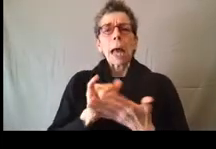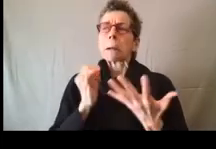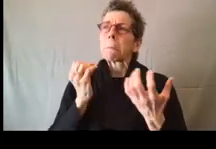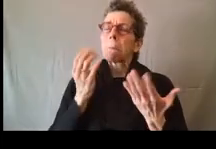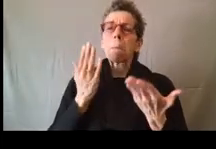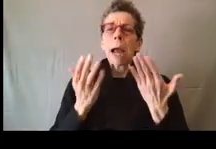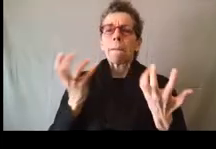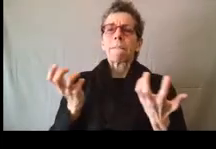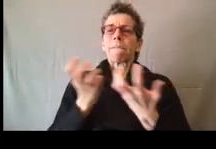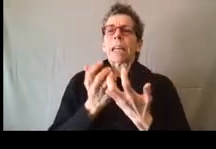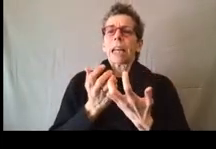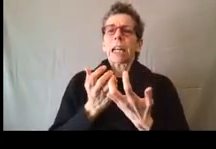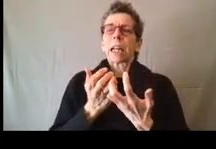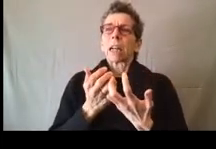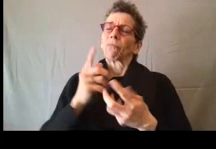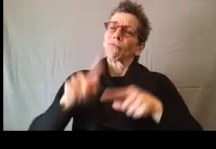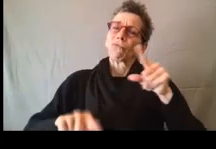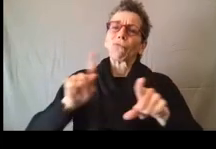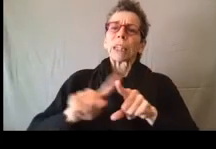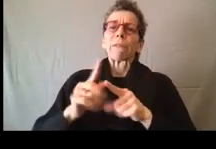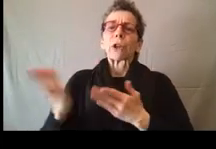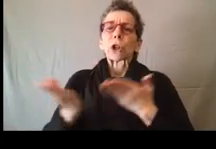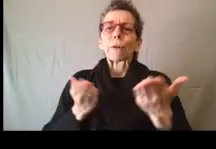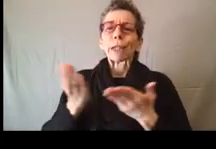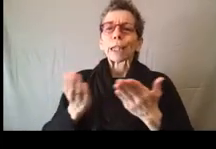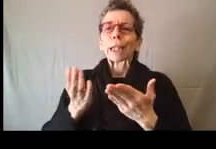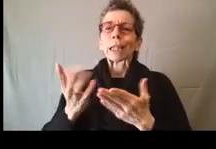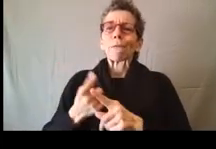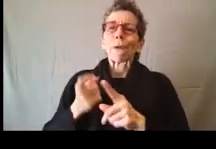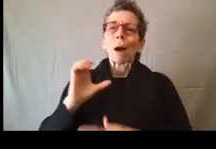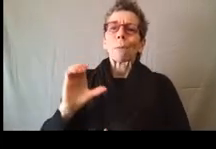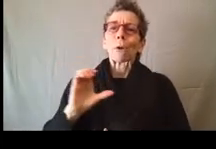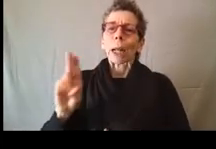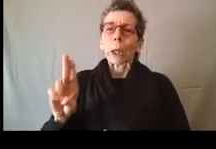the nature of services that are provided by credit unions versus banks and the community